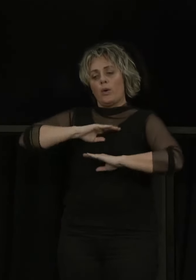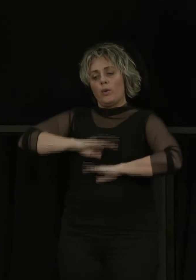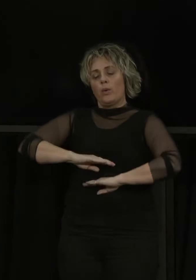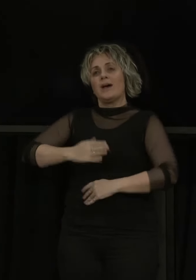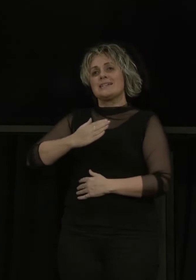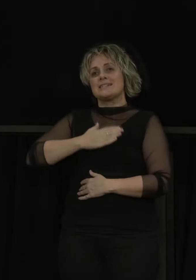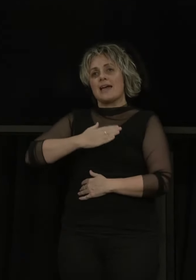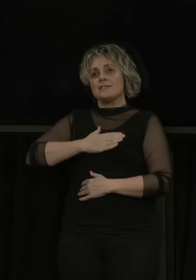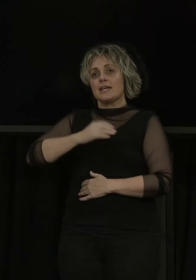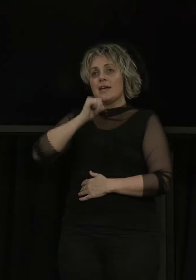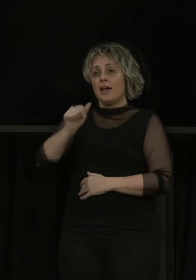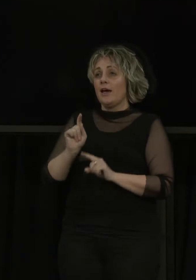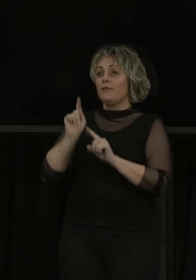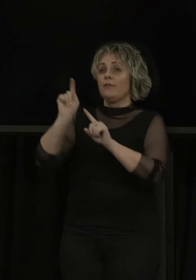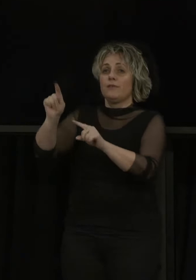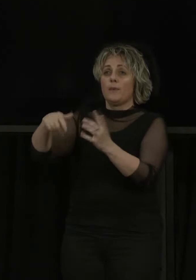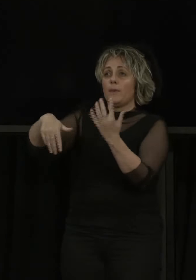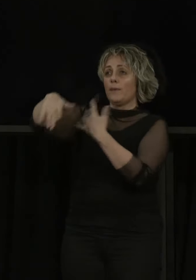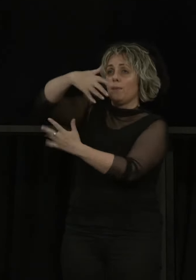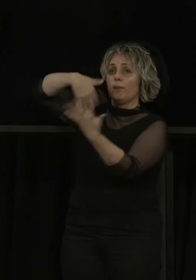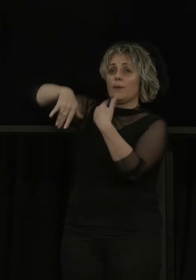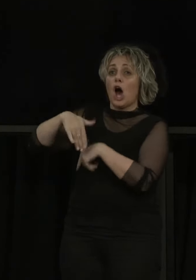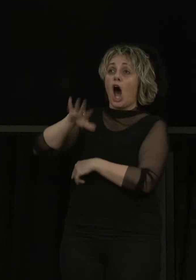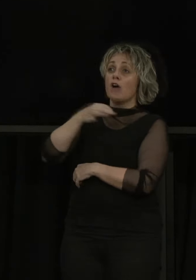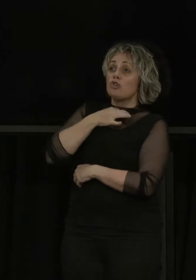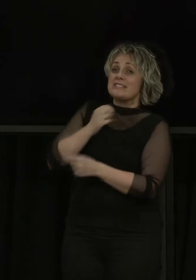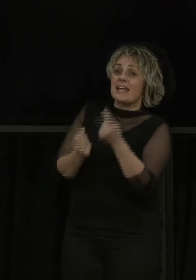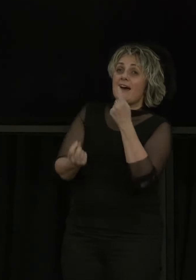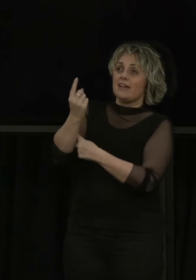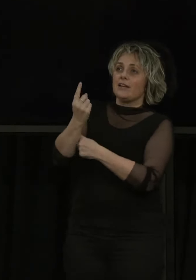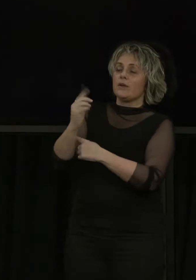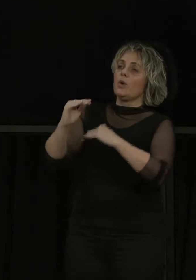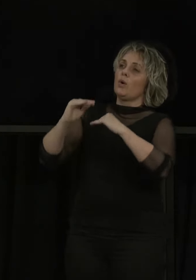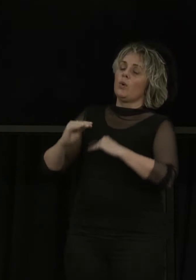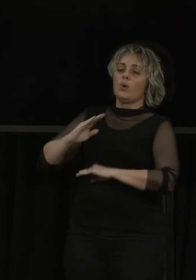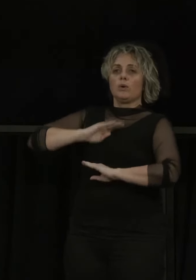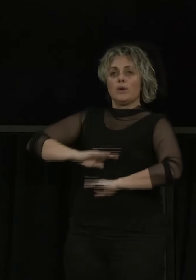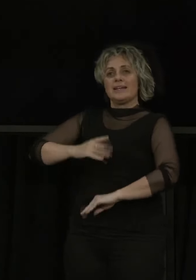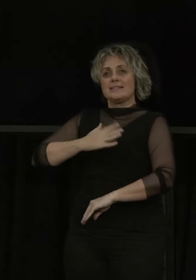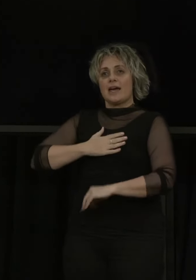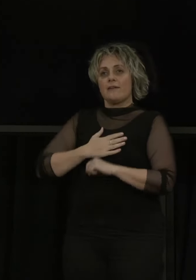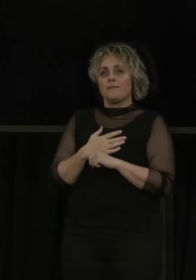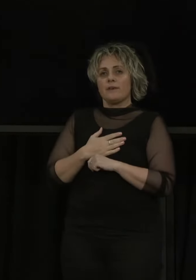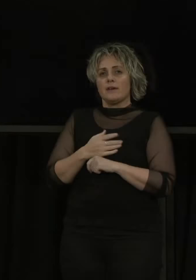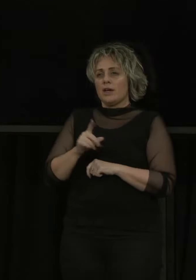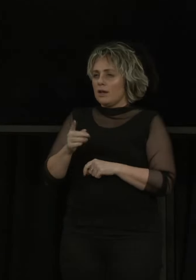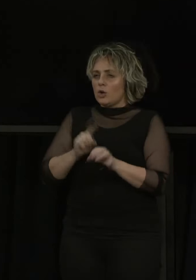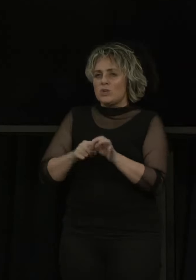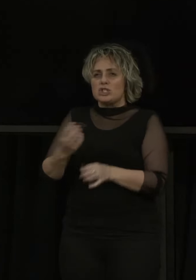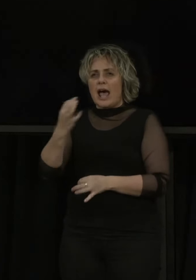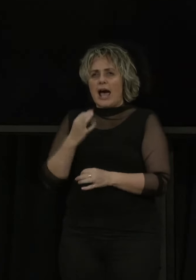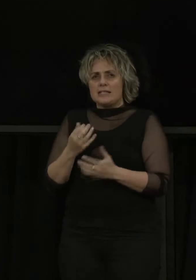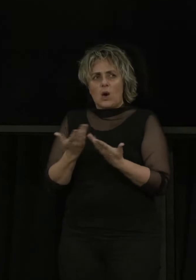certificates in New Zealand, as